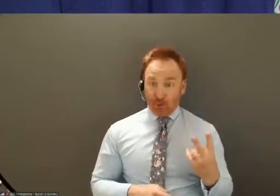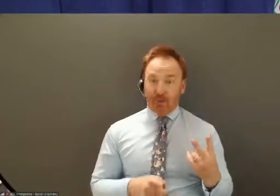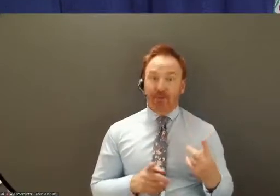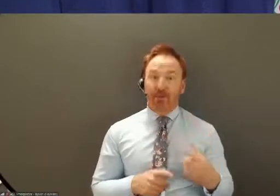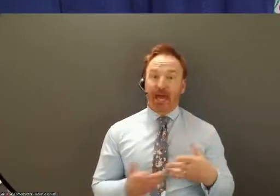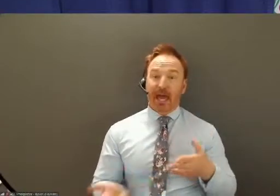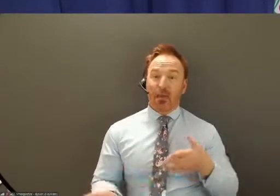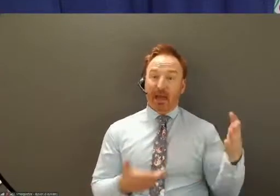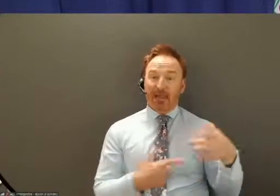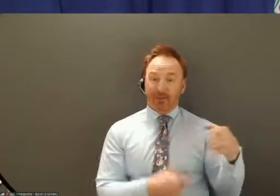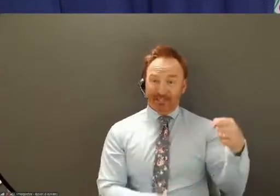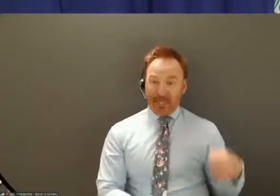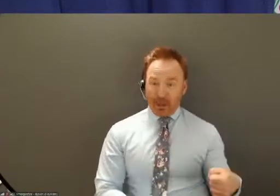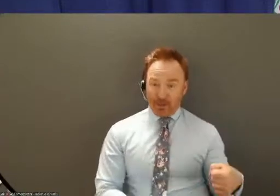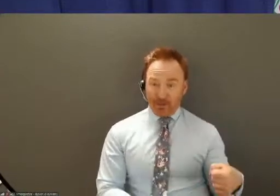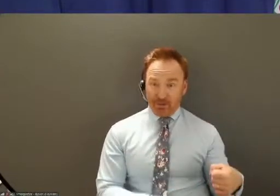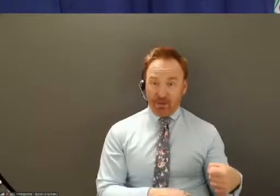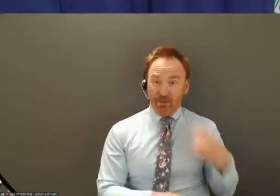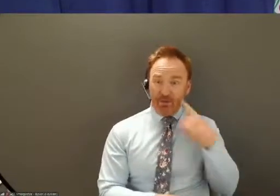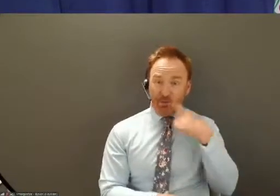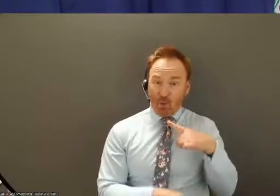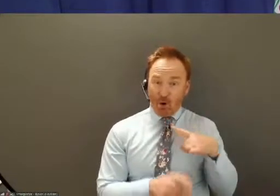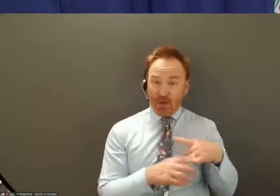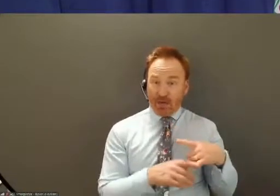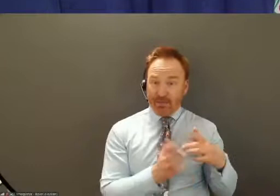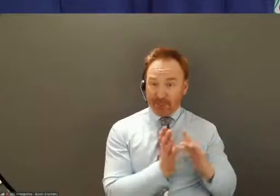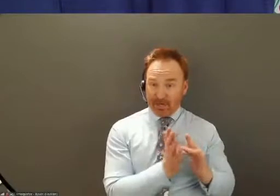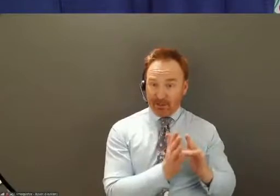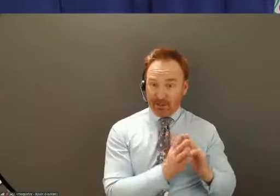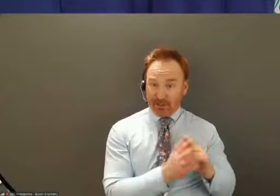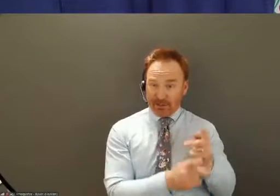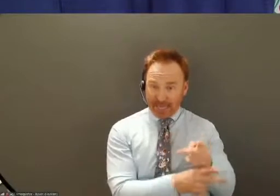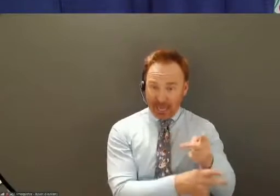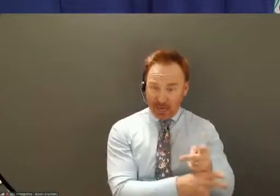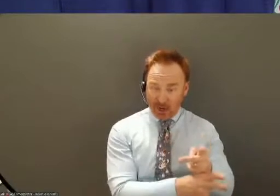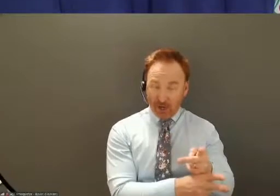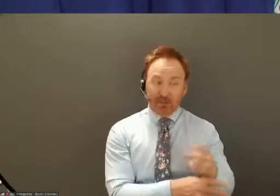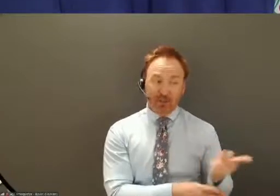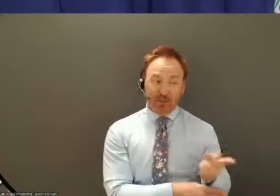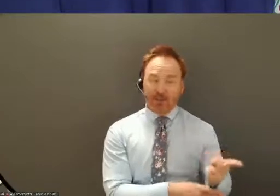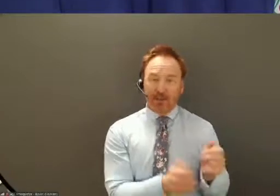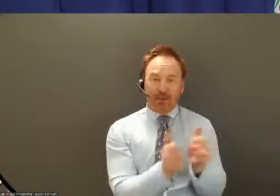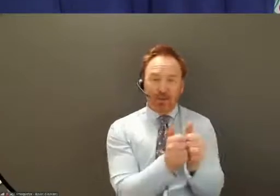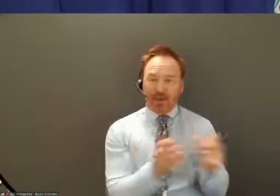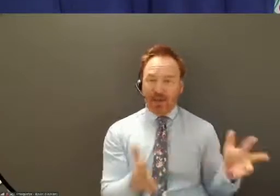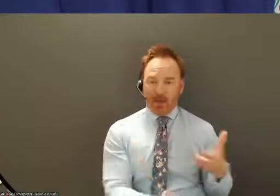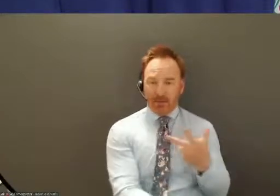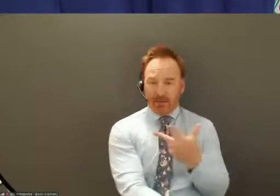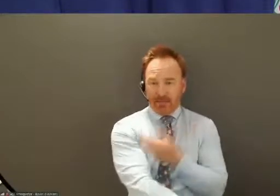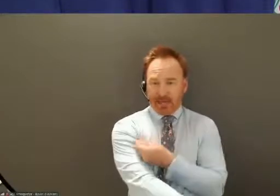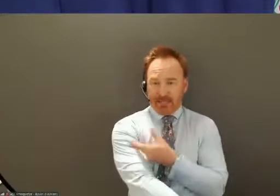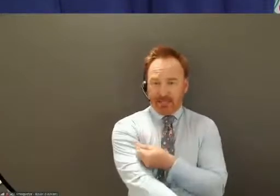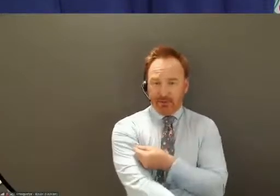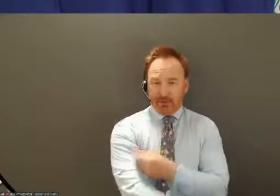part of that is verifying the story and also determining if a